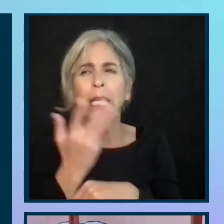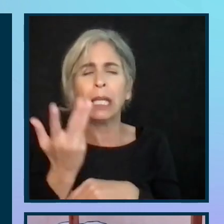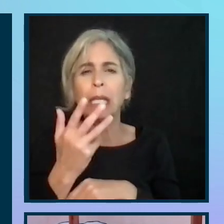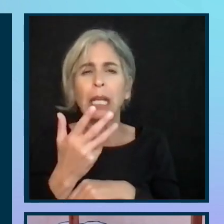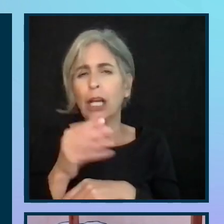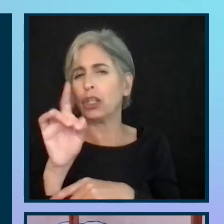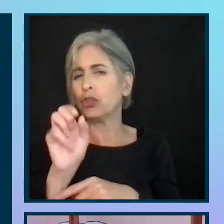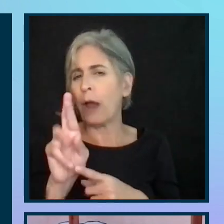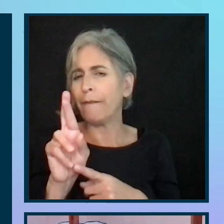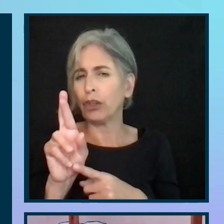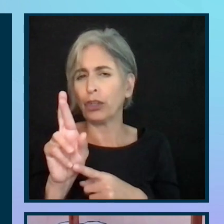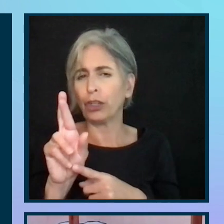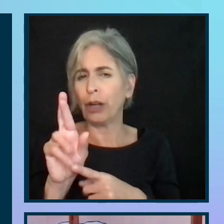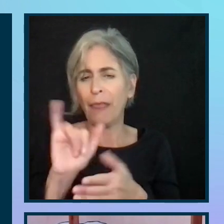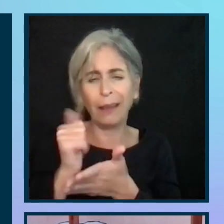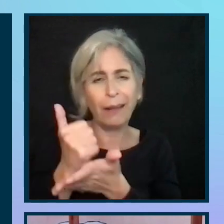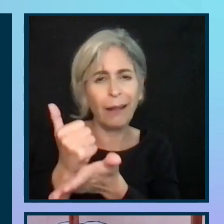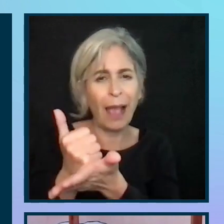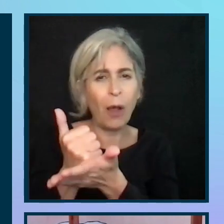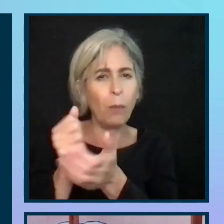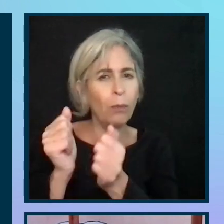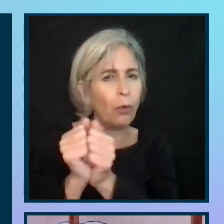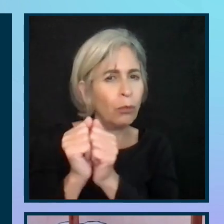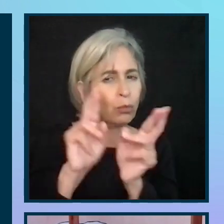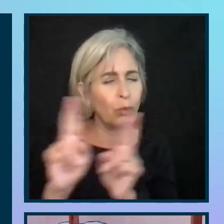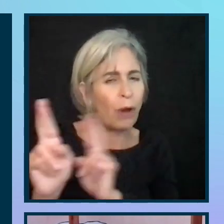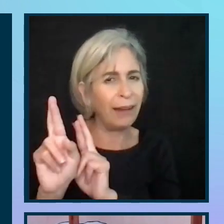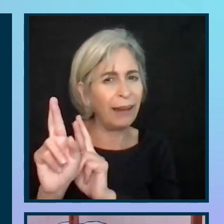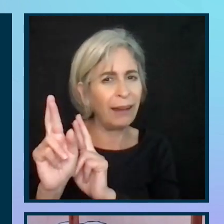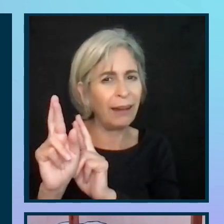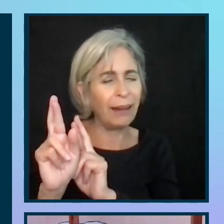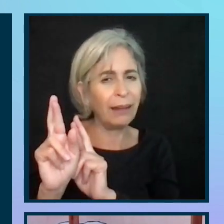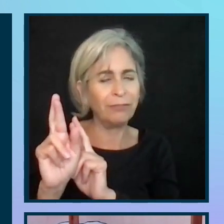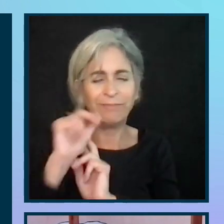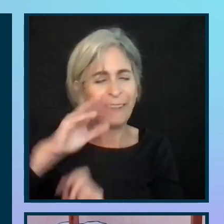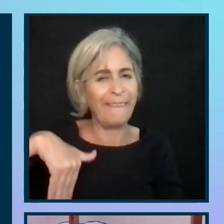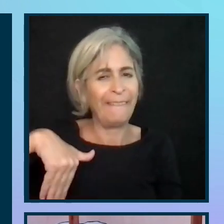out there right now that's enterprise ready, driven by standards,